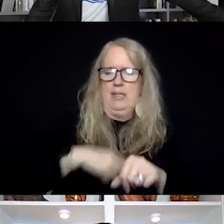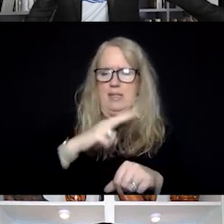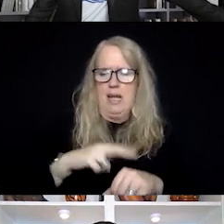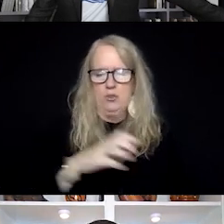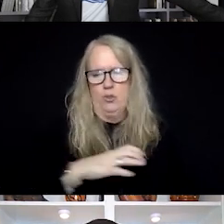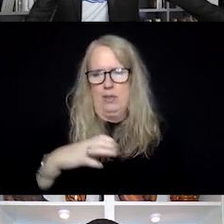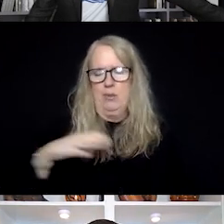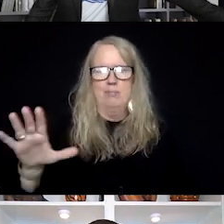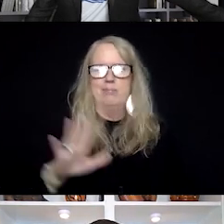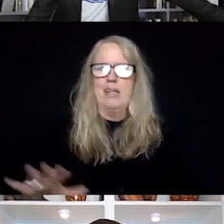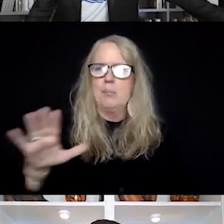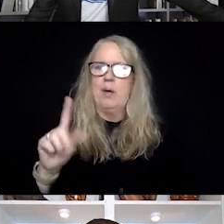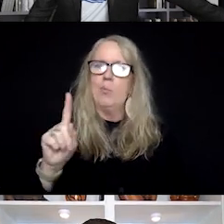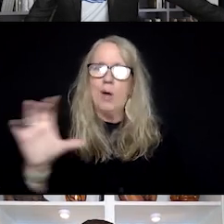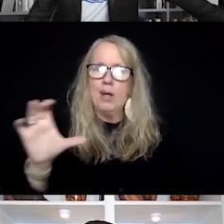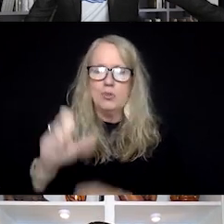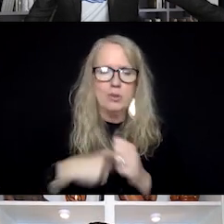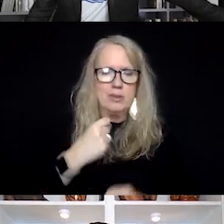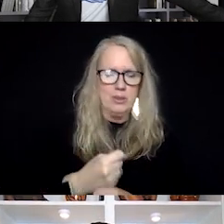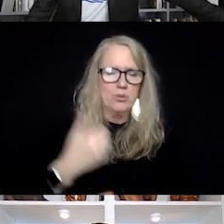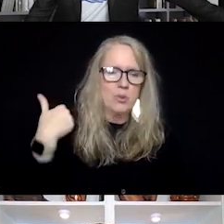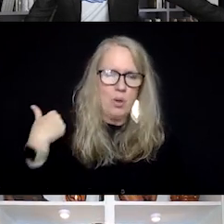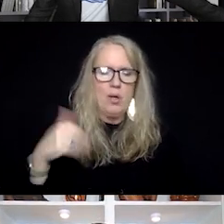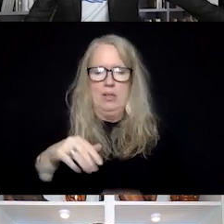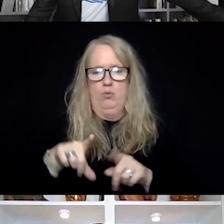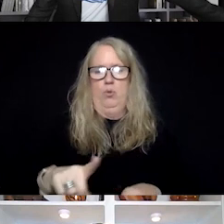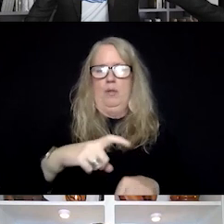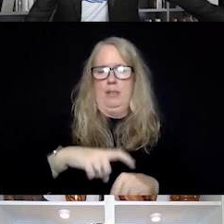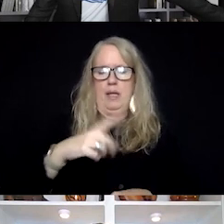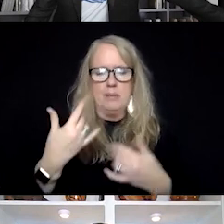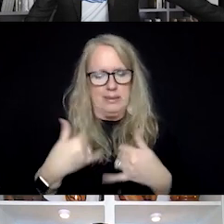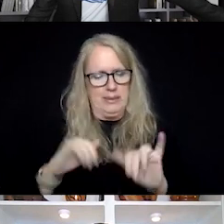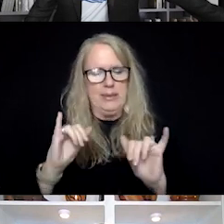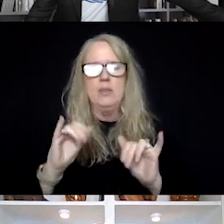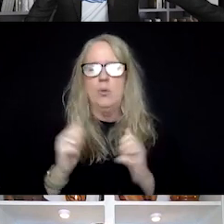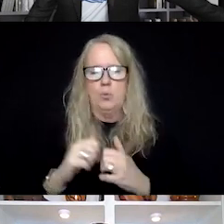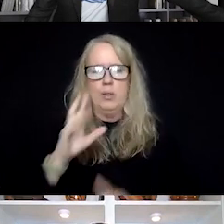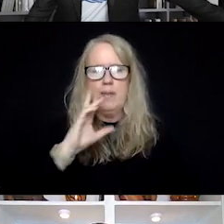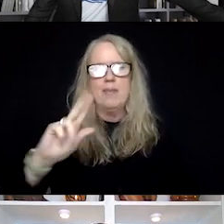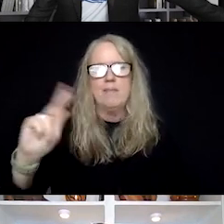AGO. AT THE TIME YOU WERE WITH THE PHILADELPHIA BEFORE GOING TO